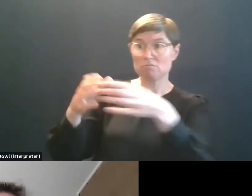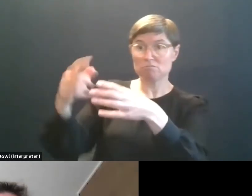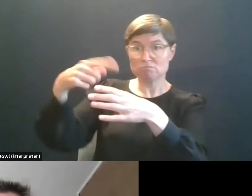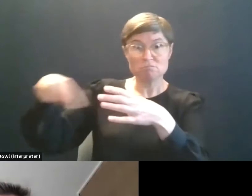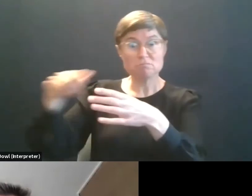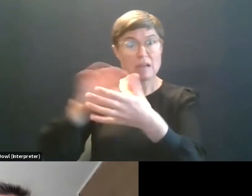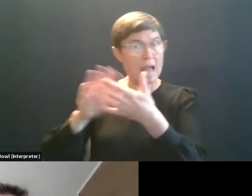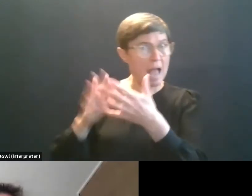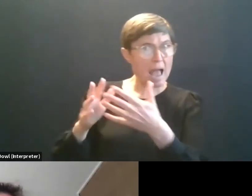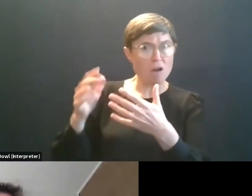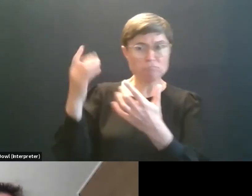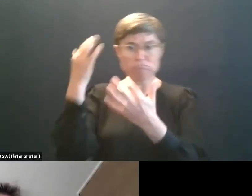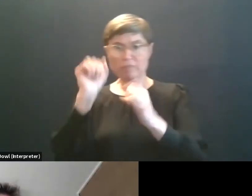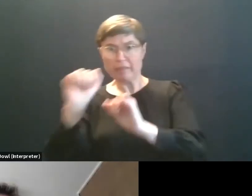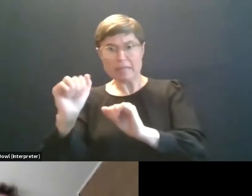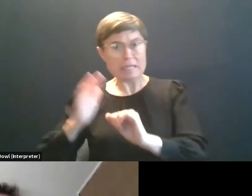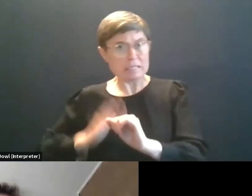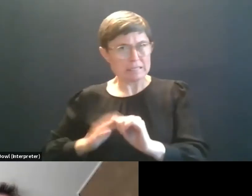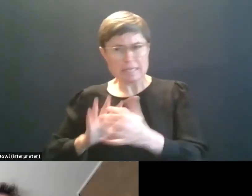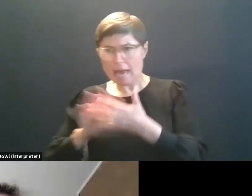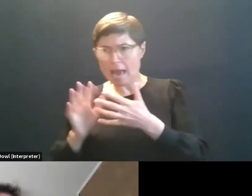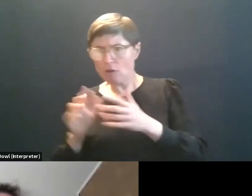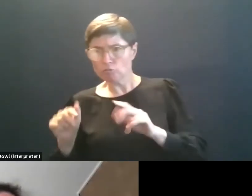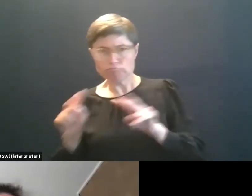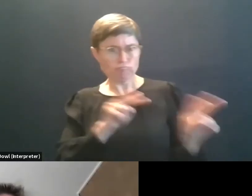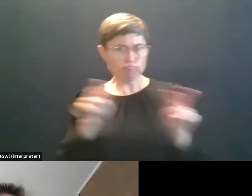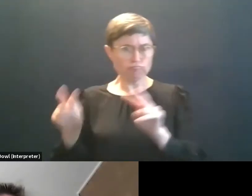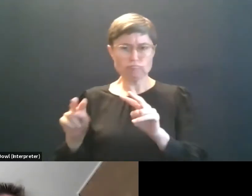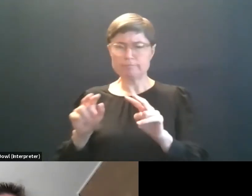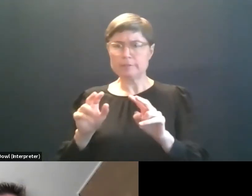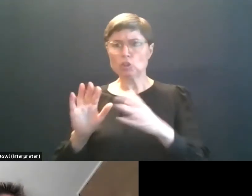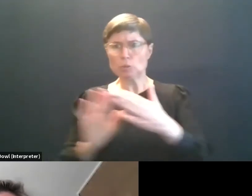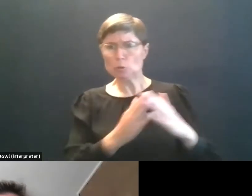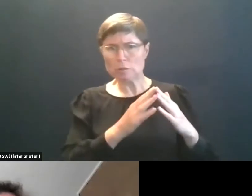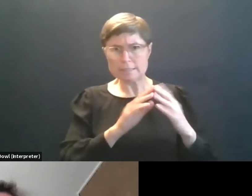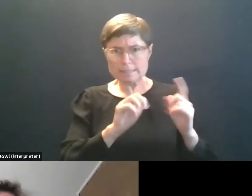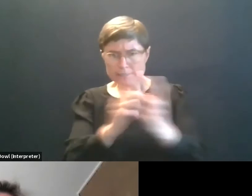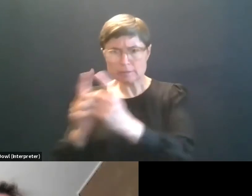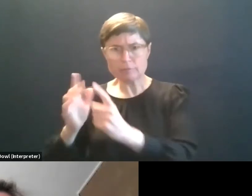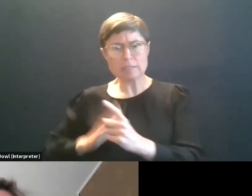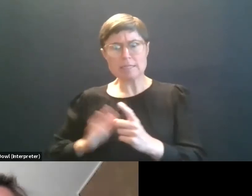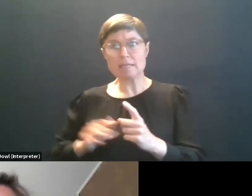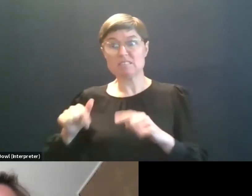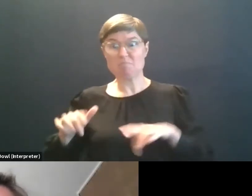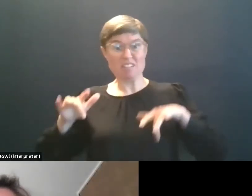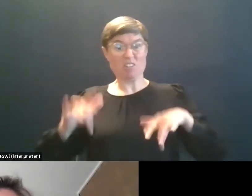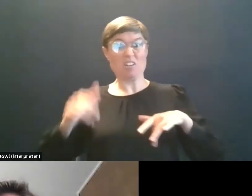take into account all of those different community needs without really knowing what the picture might look like in the next couple of years?